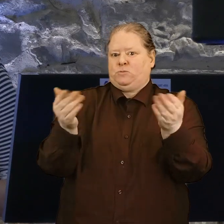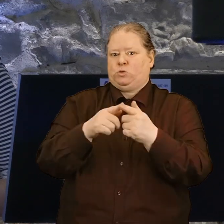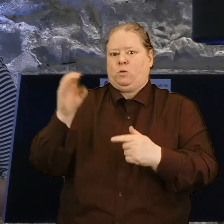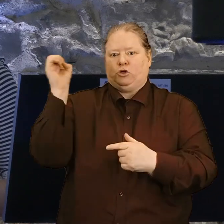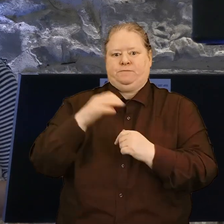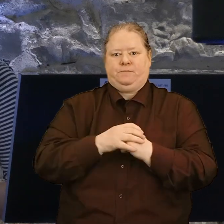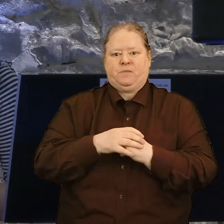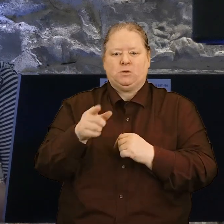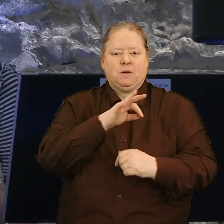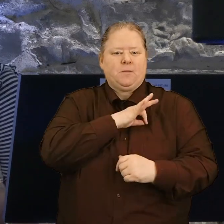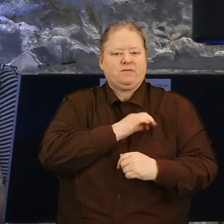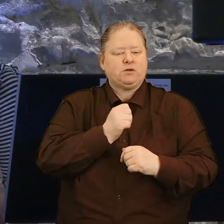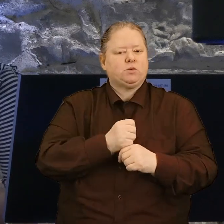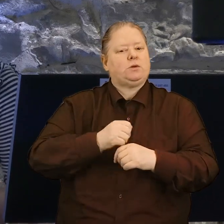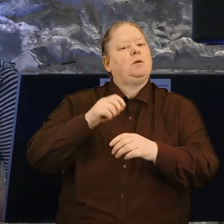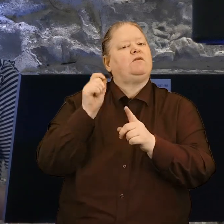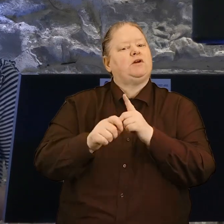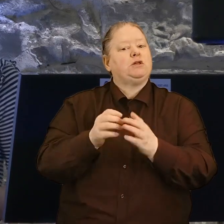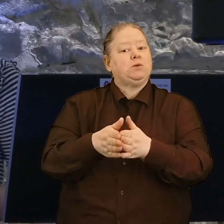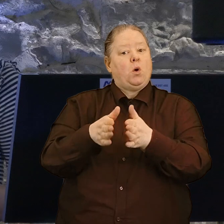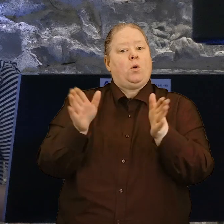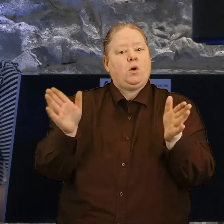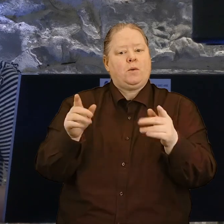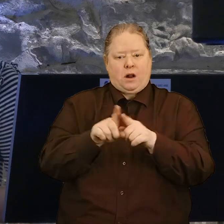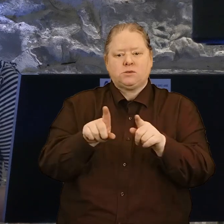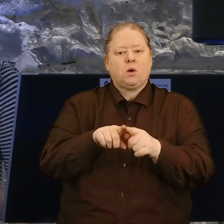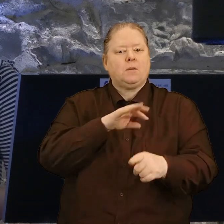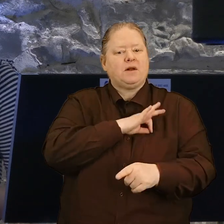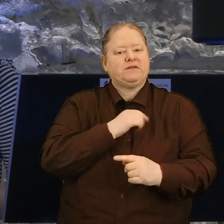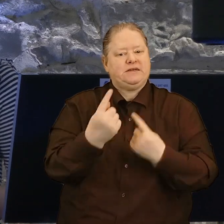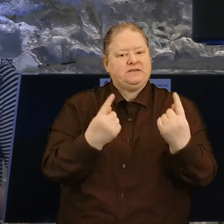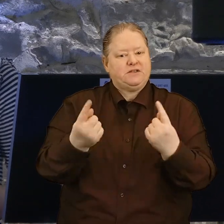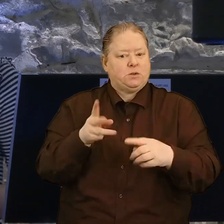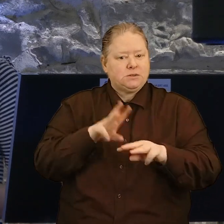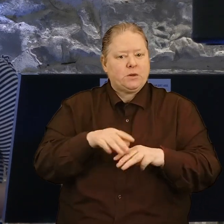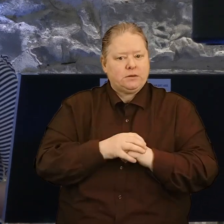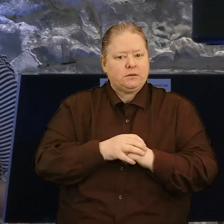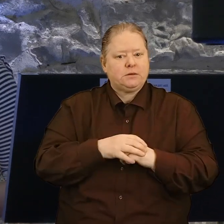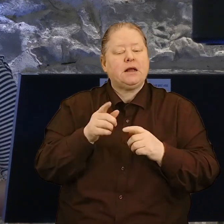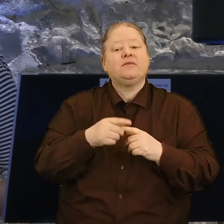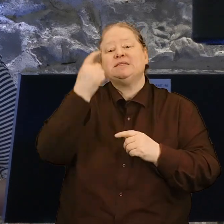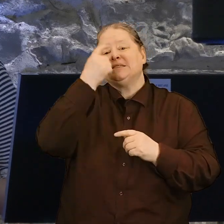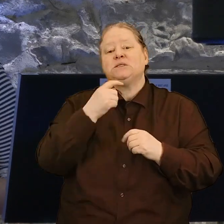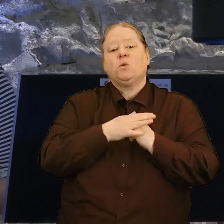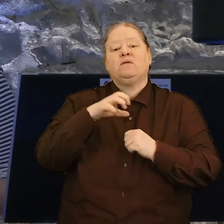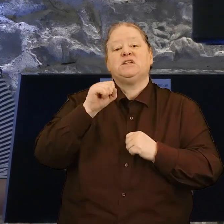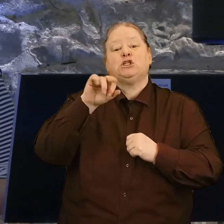This was a benefit to the profession as a whole, but could also benefit the individual as well. At the unveiling of the statue of Sir Henry Marsh, three